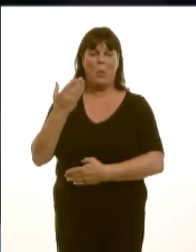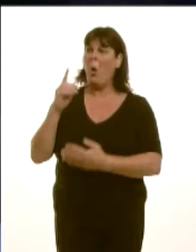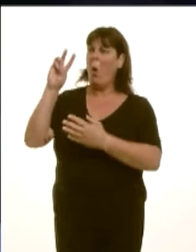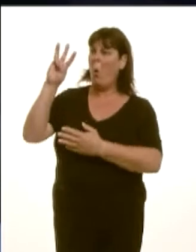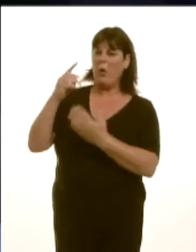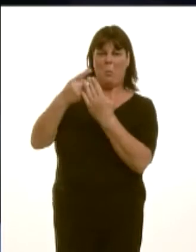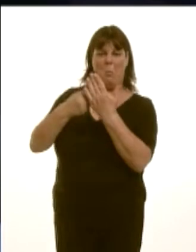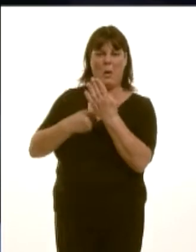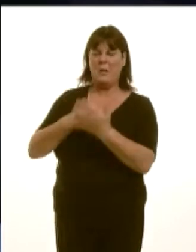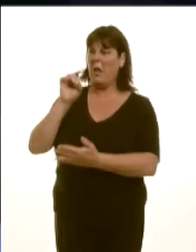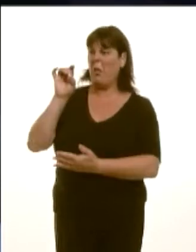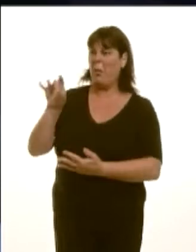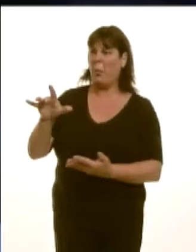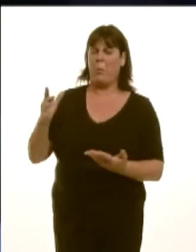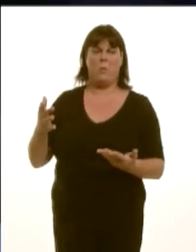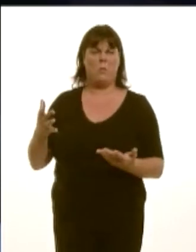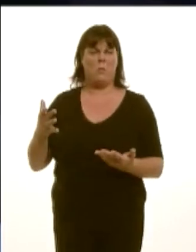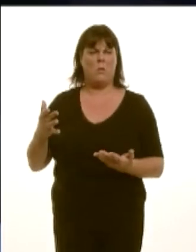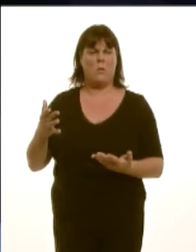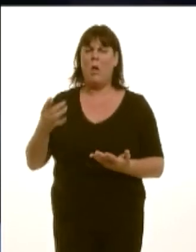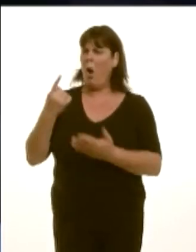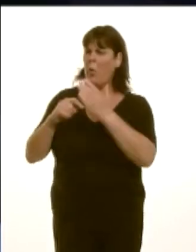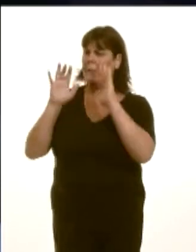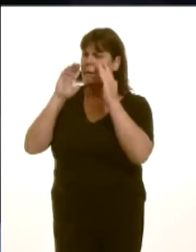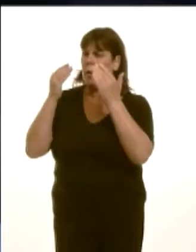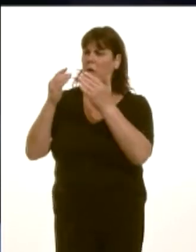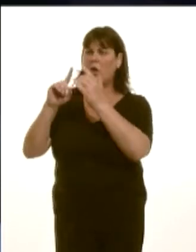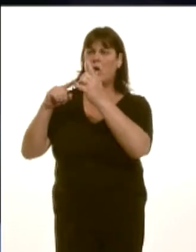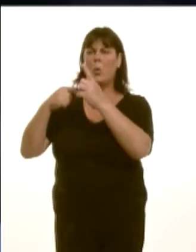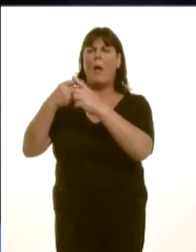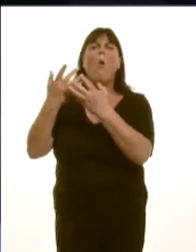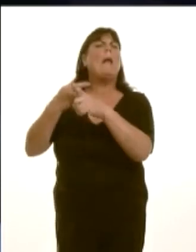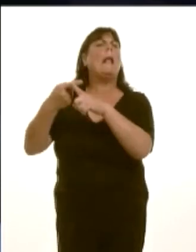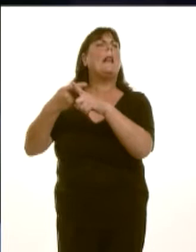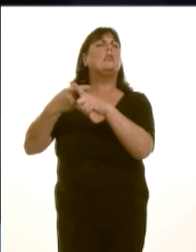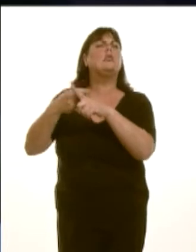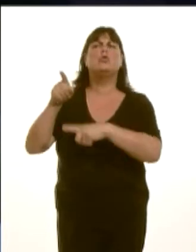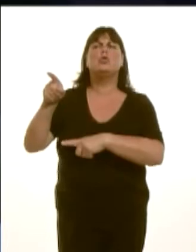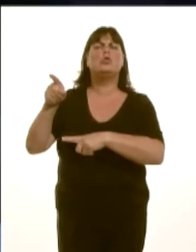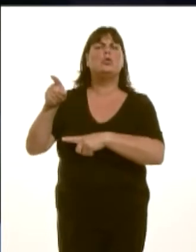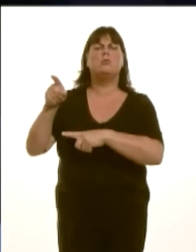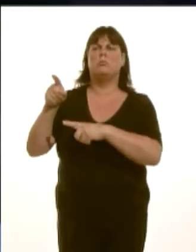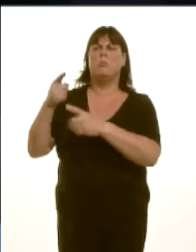of English policies only. So, are you willing to look at this situation in considering all the changes and discussions